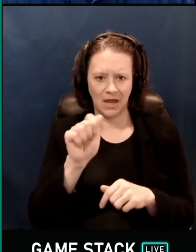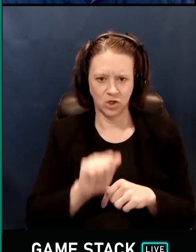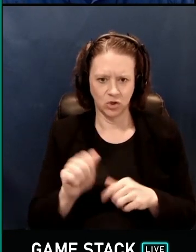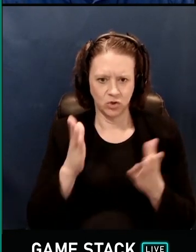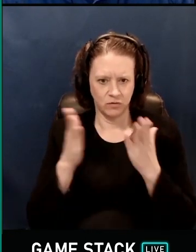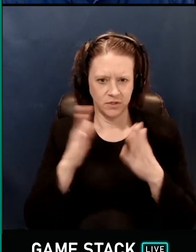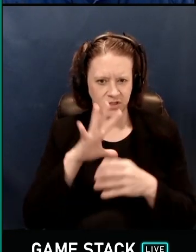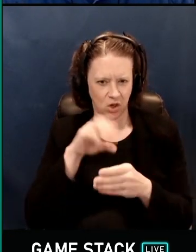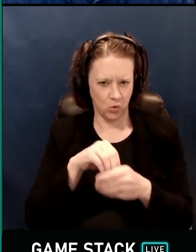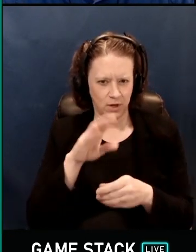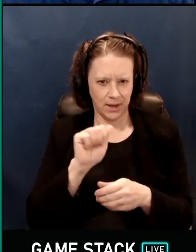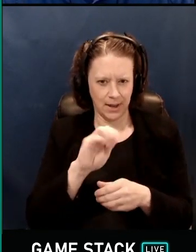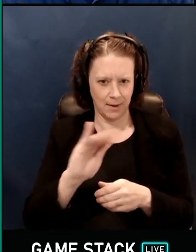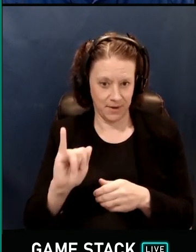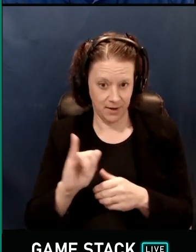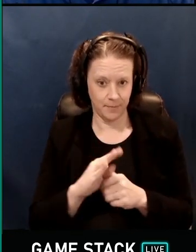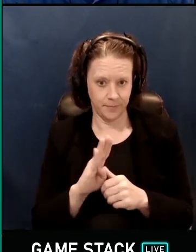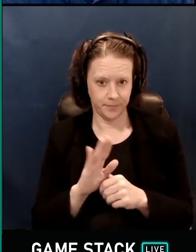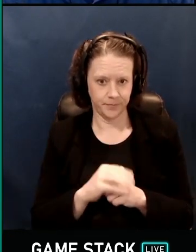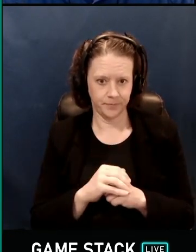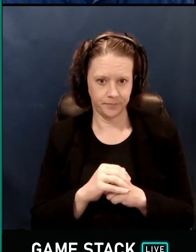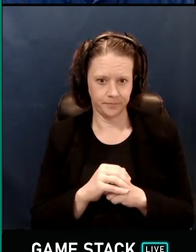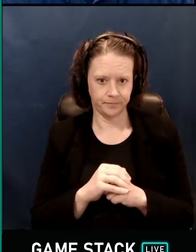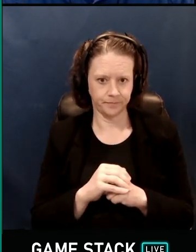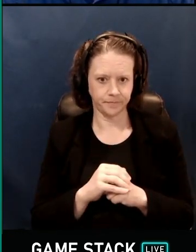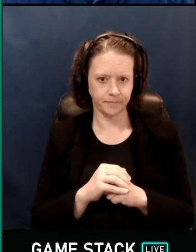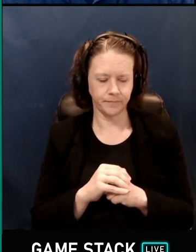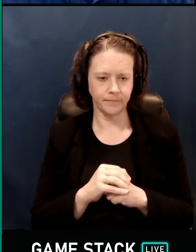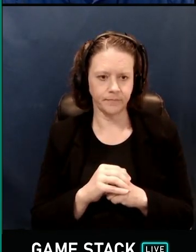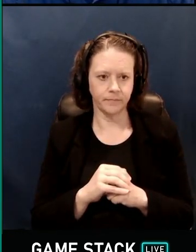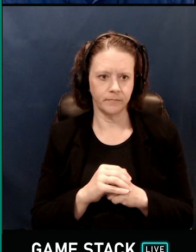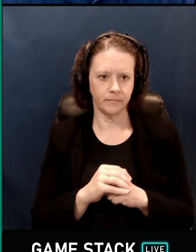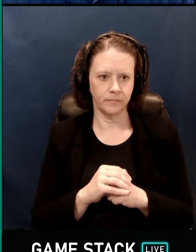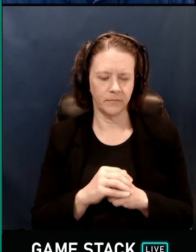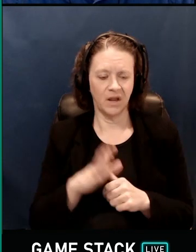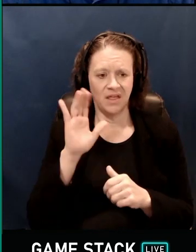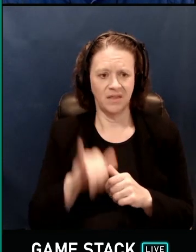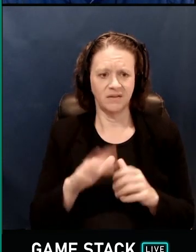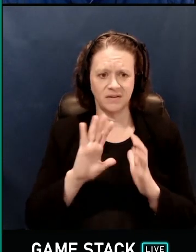Here's an example of how file upload assistance works.